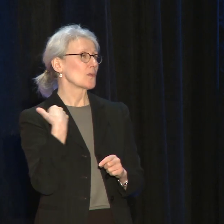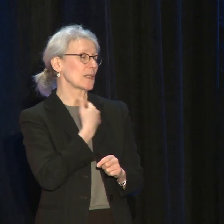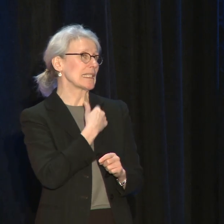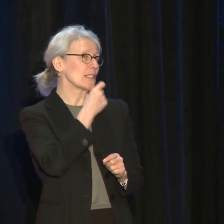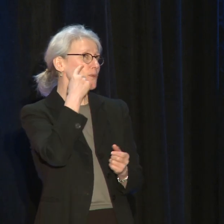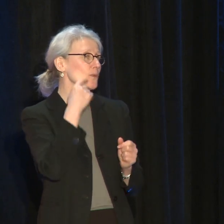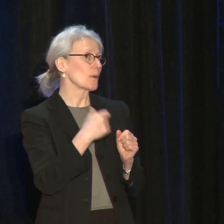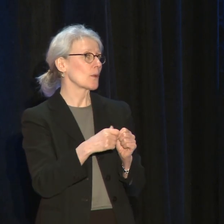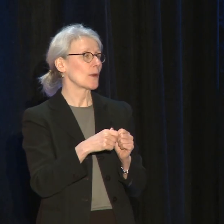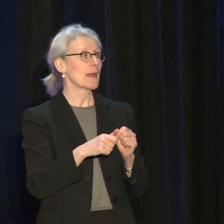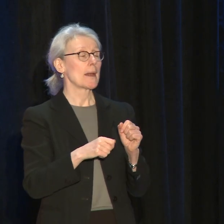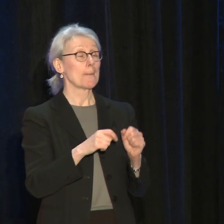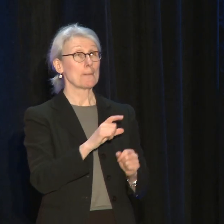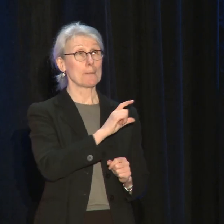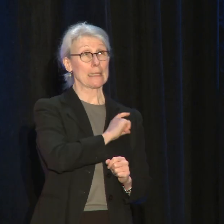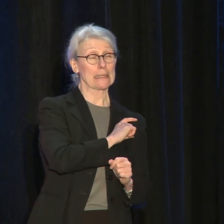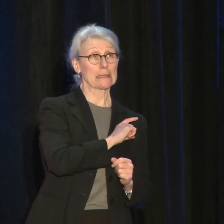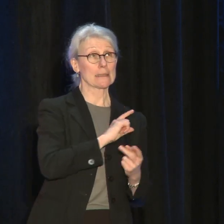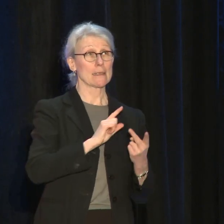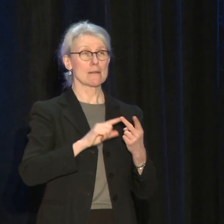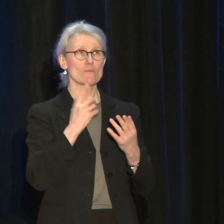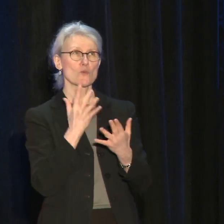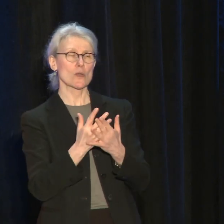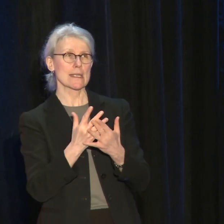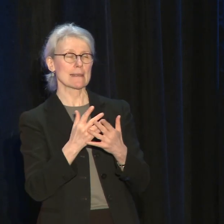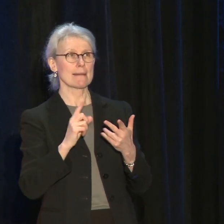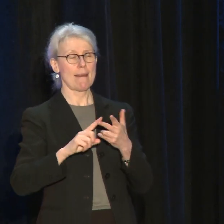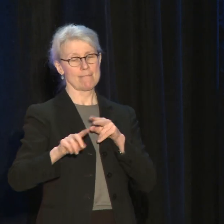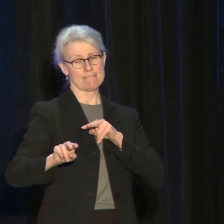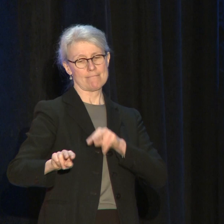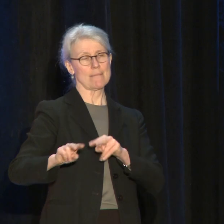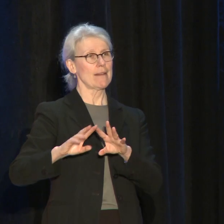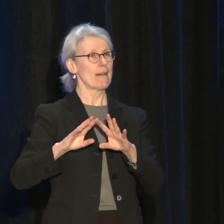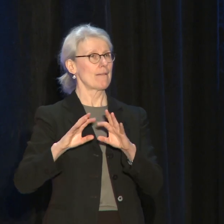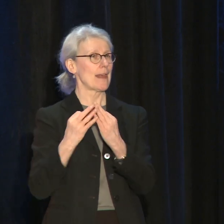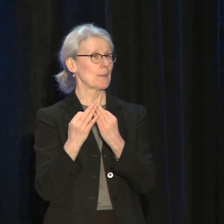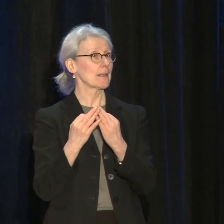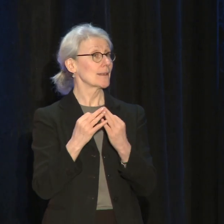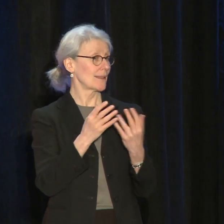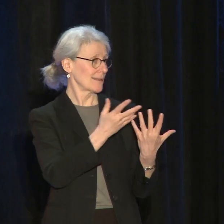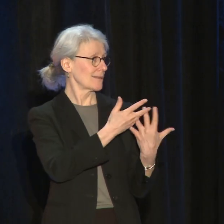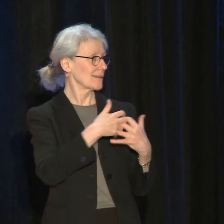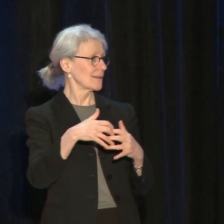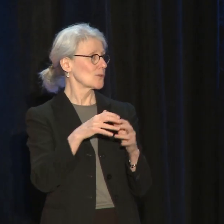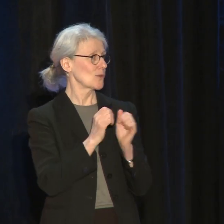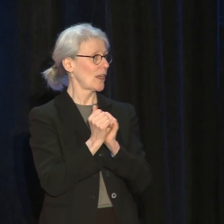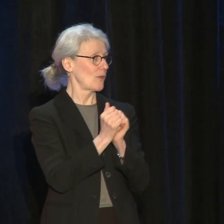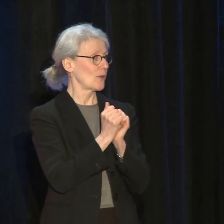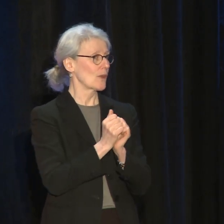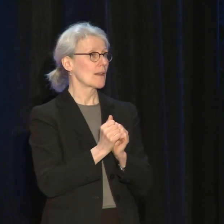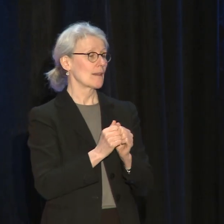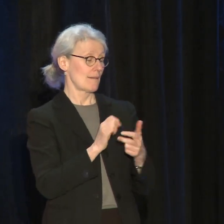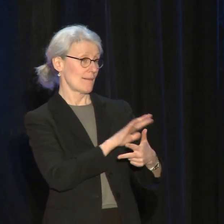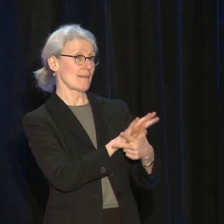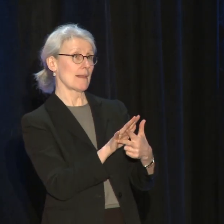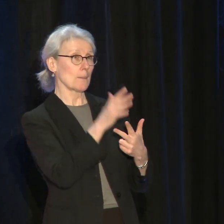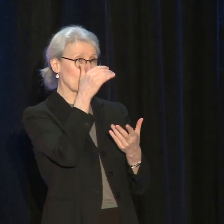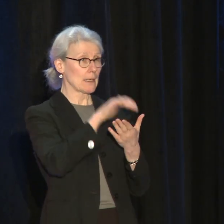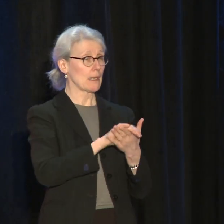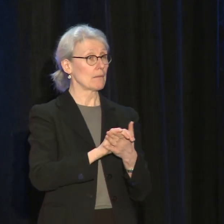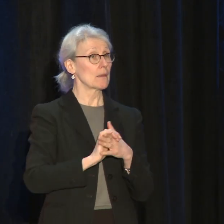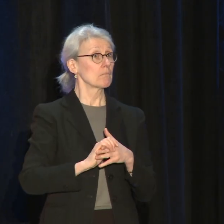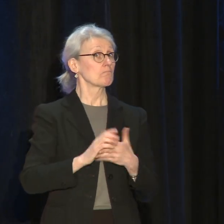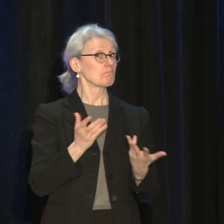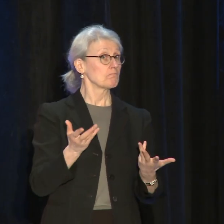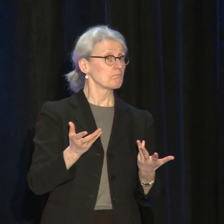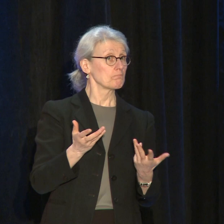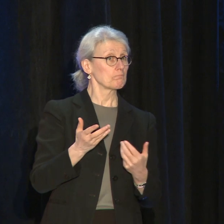police, prisons, and family policing, and it's the logic that says that unmet needs of people,